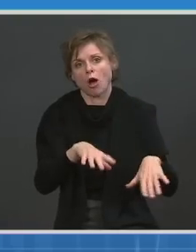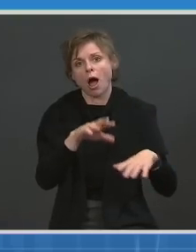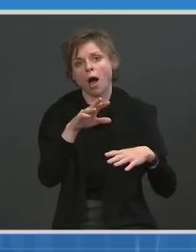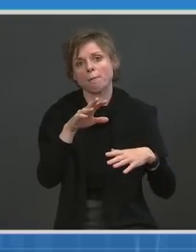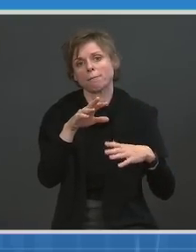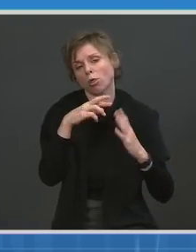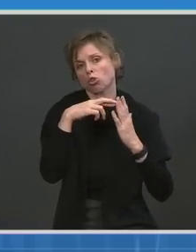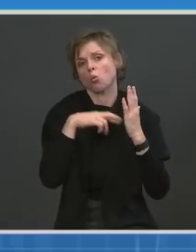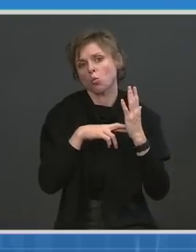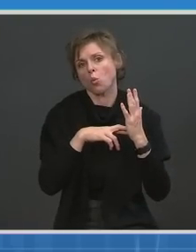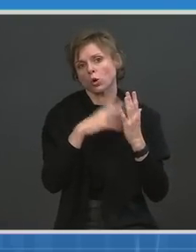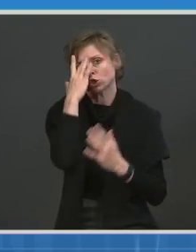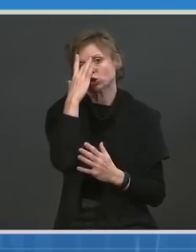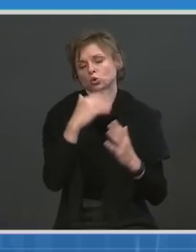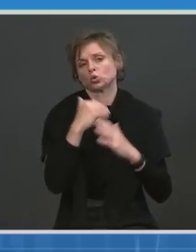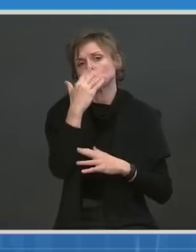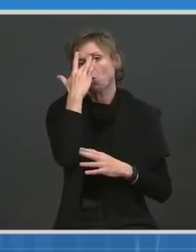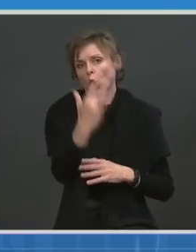health measures that we all talk about.